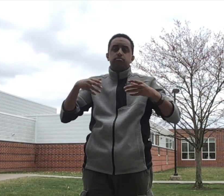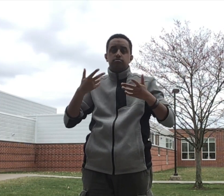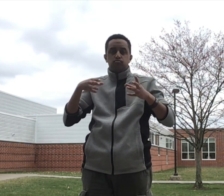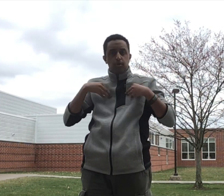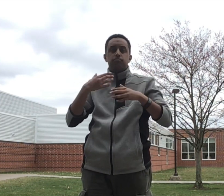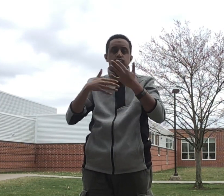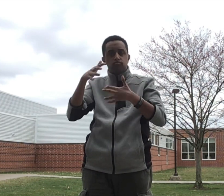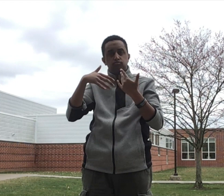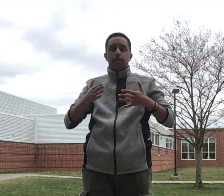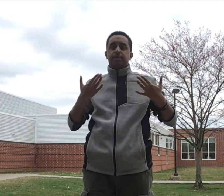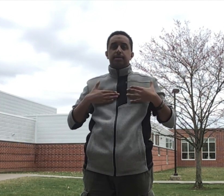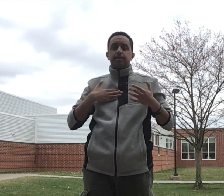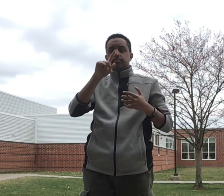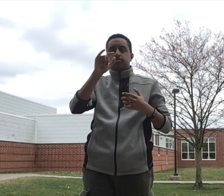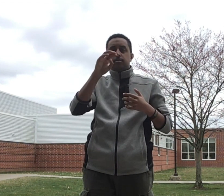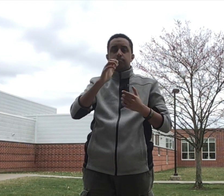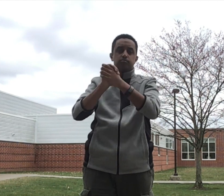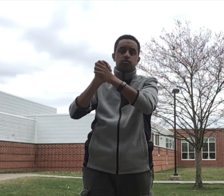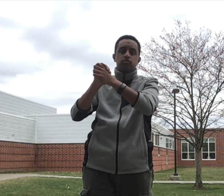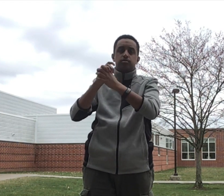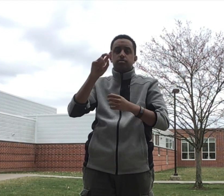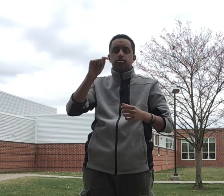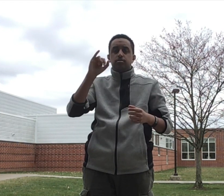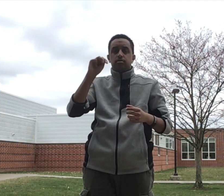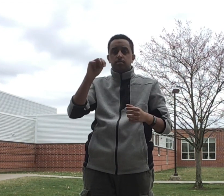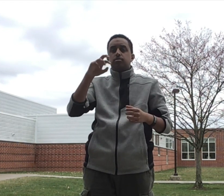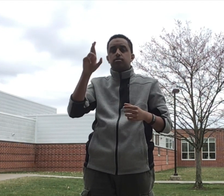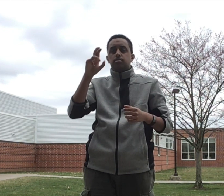enough. They had had enough of having hearing presidents in that position and they finally